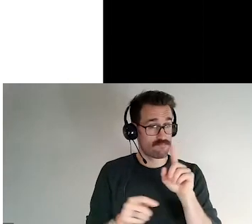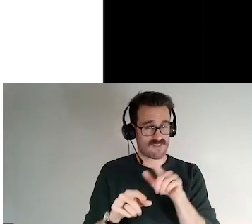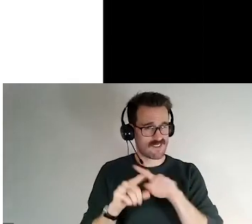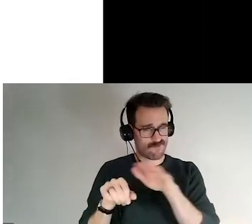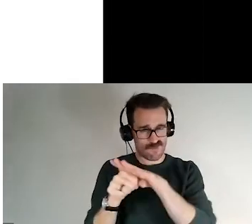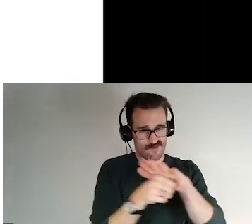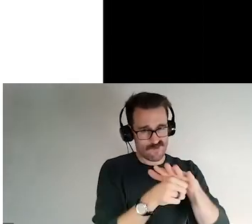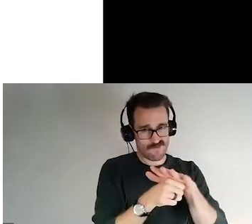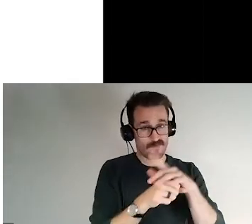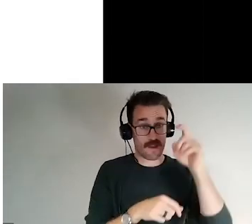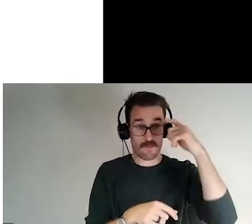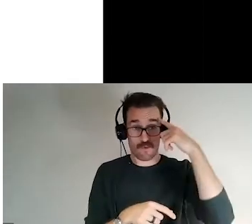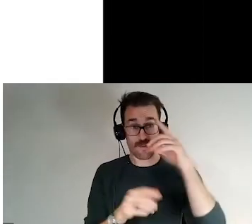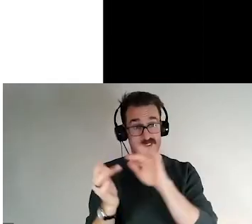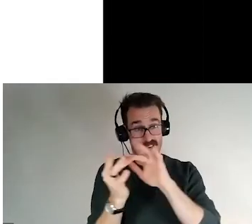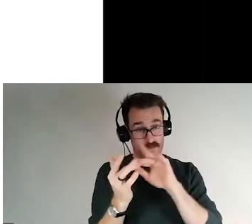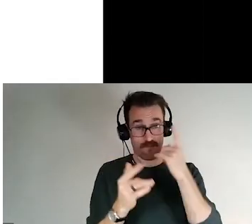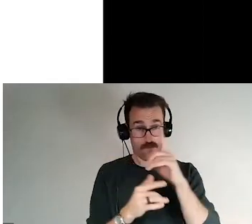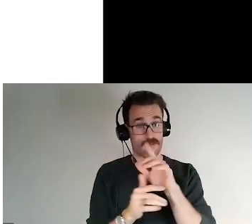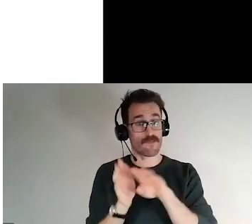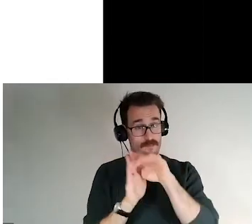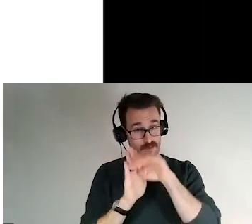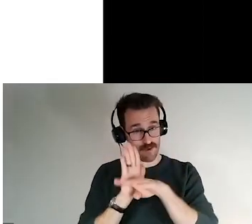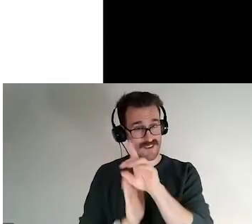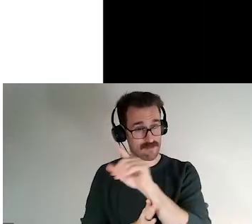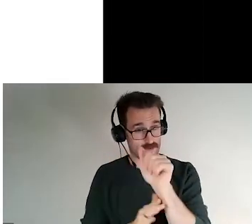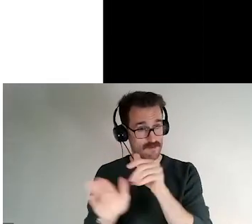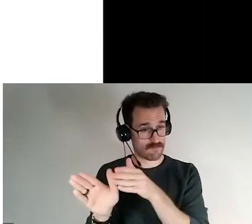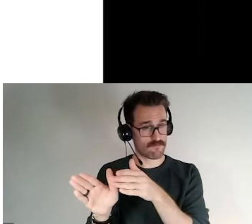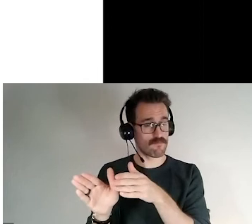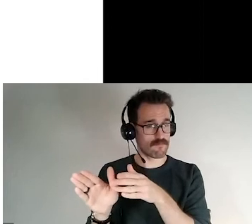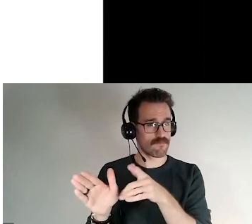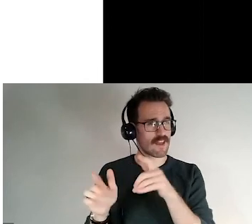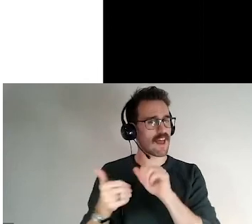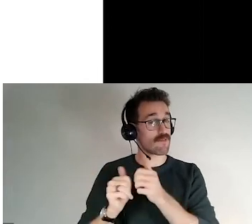on episodic disabilities and that's about really leading employment related services